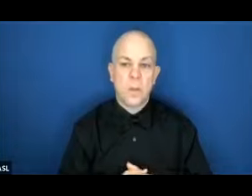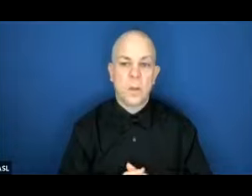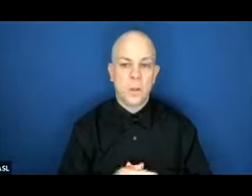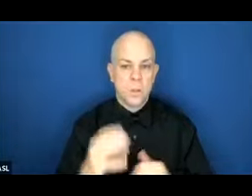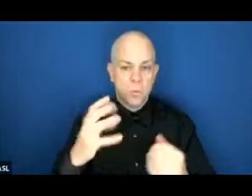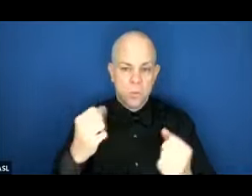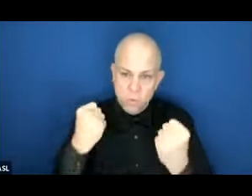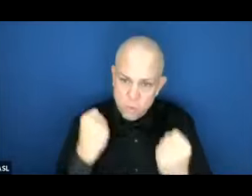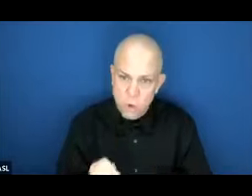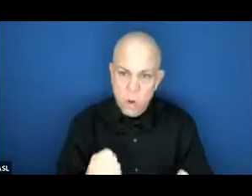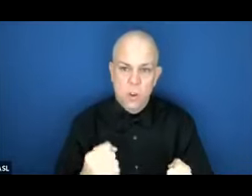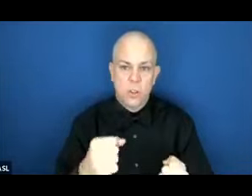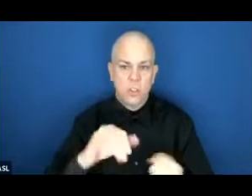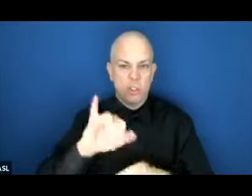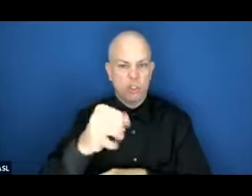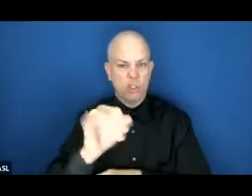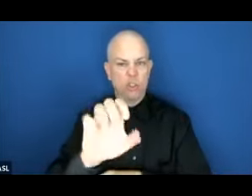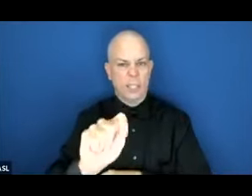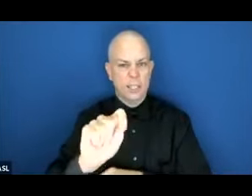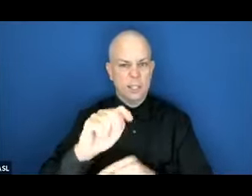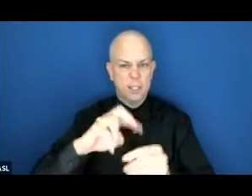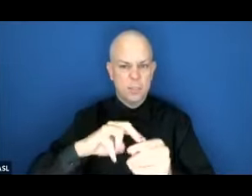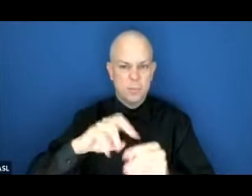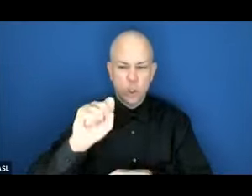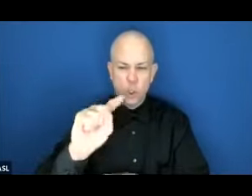Pacific and over our region it's going to bring a lot of